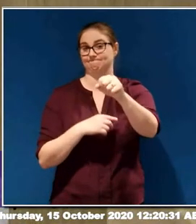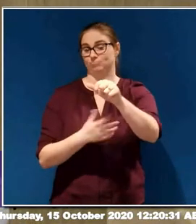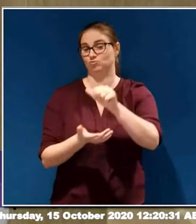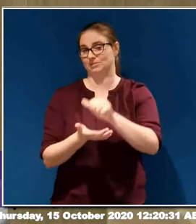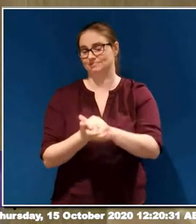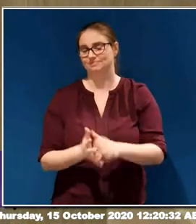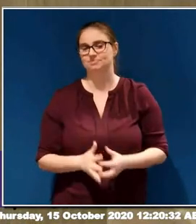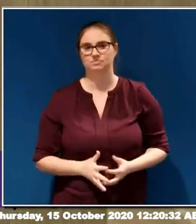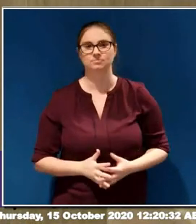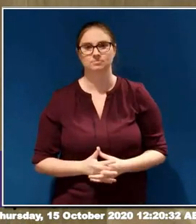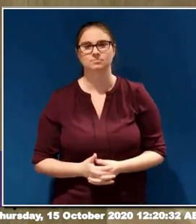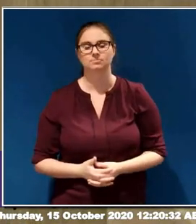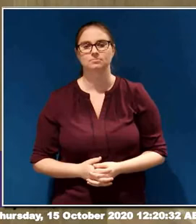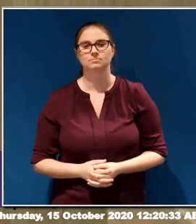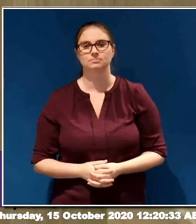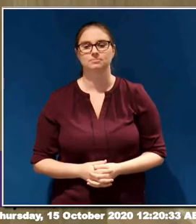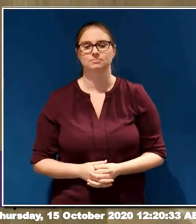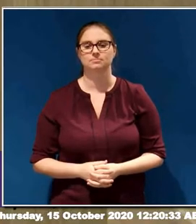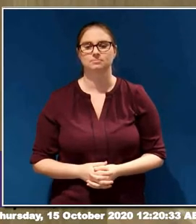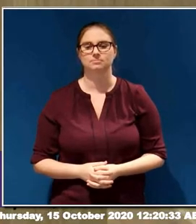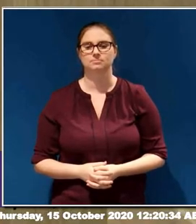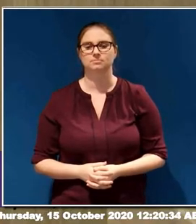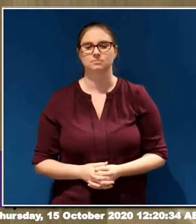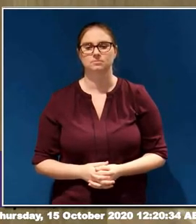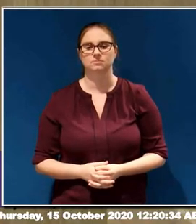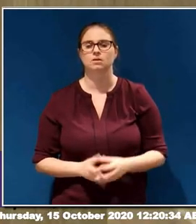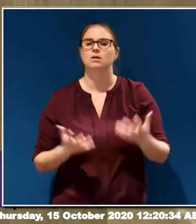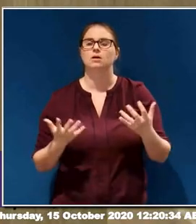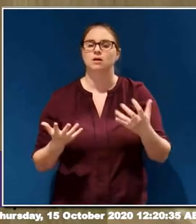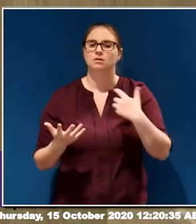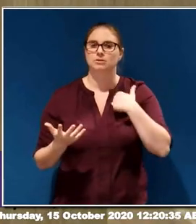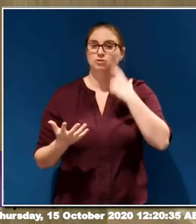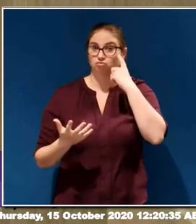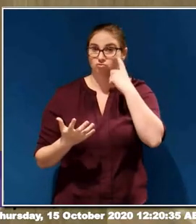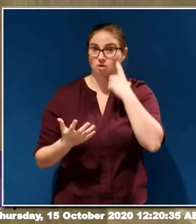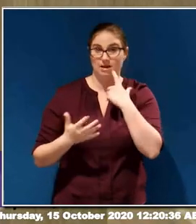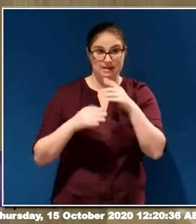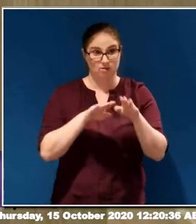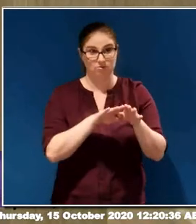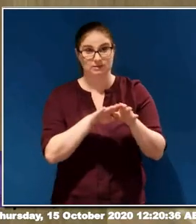We try to be consistent with the terminology that we use at region.